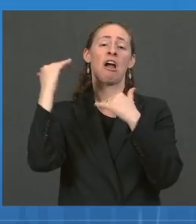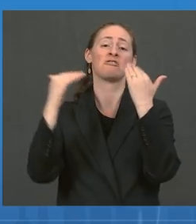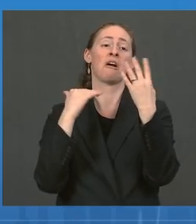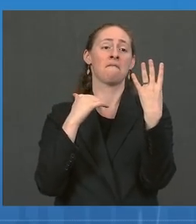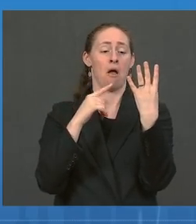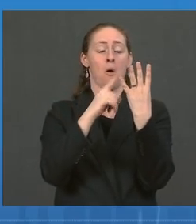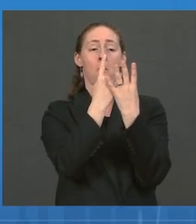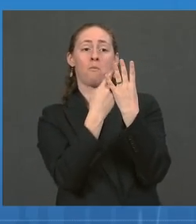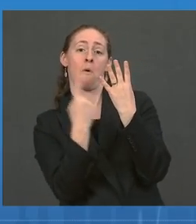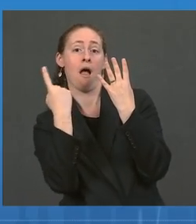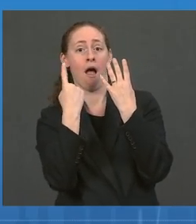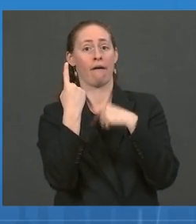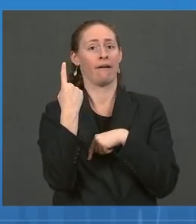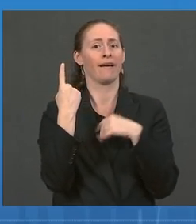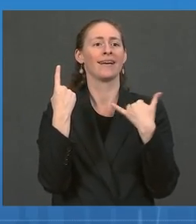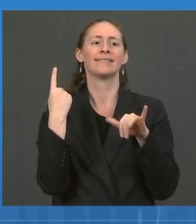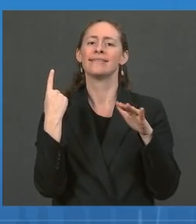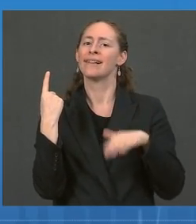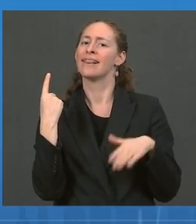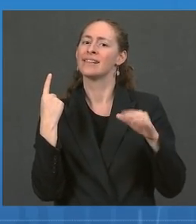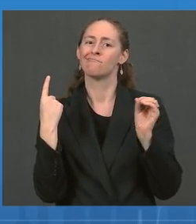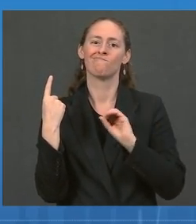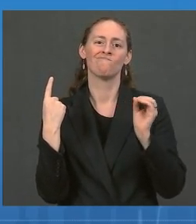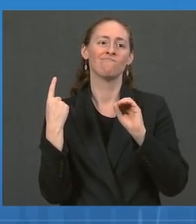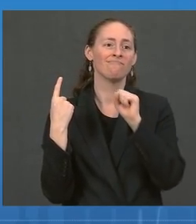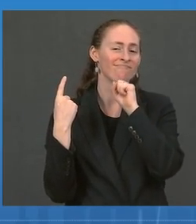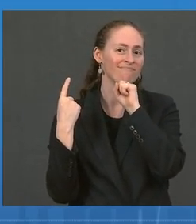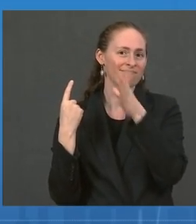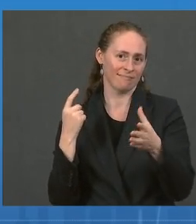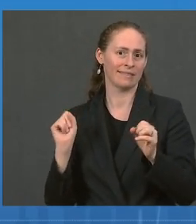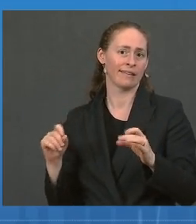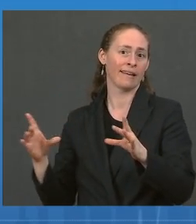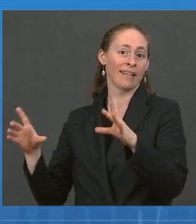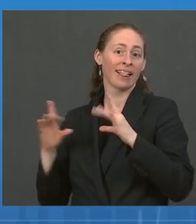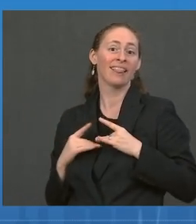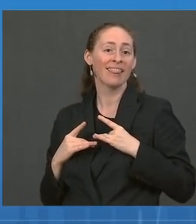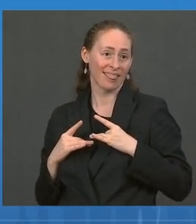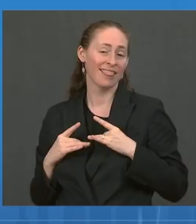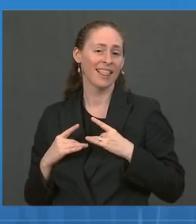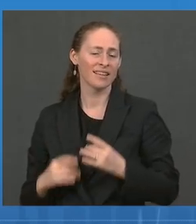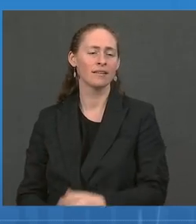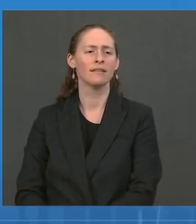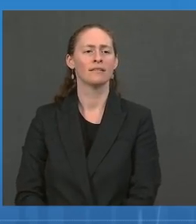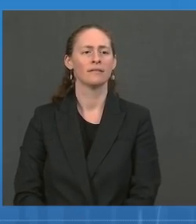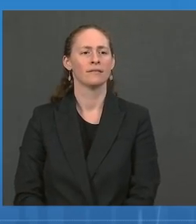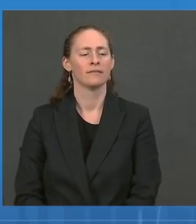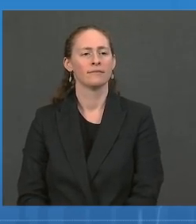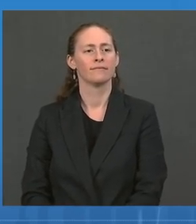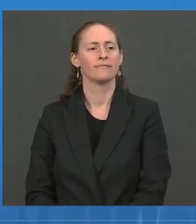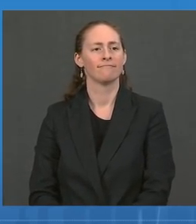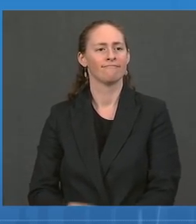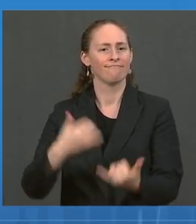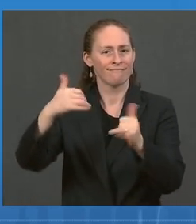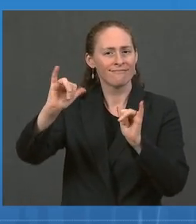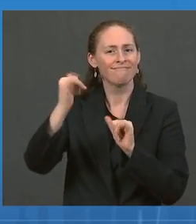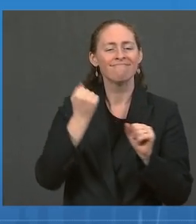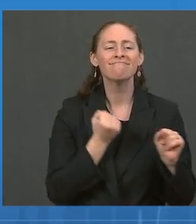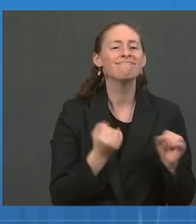unprotected against this virus. We, of course, continue to see new hospitalizations and deaths from COVID that we can prevent.